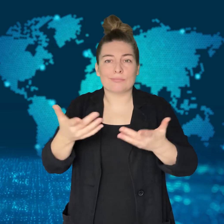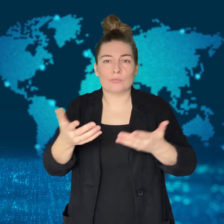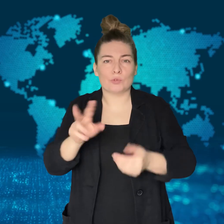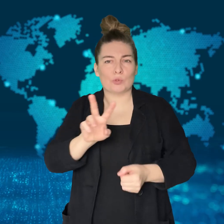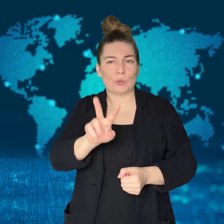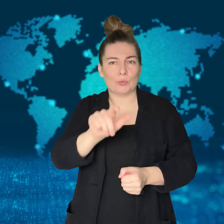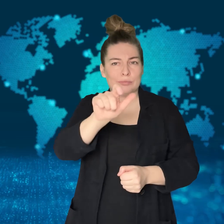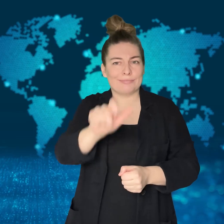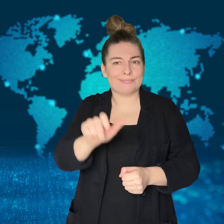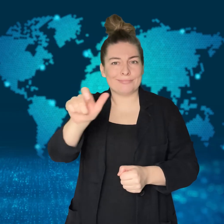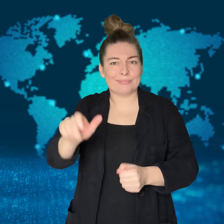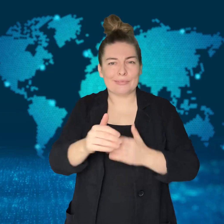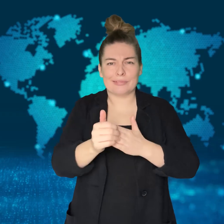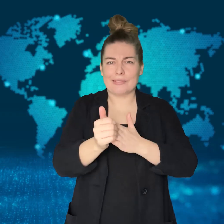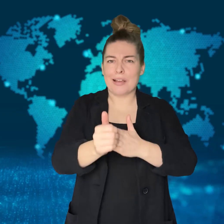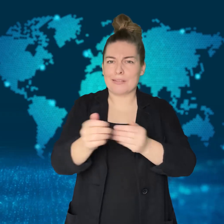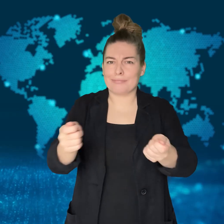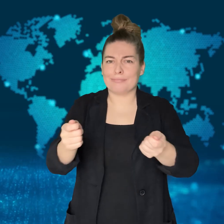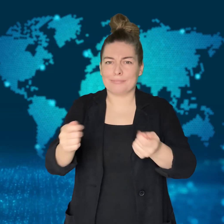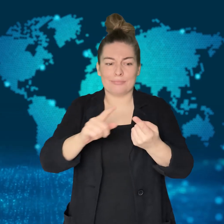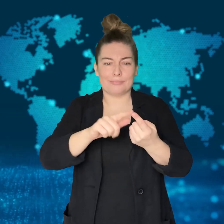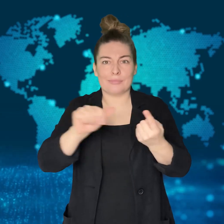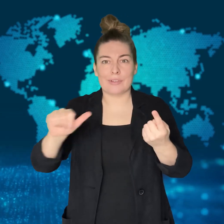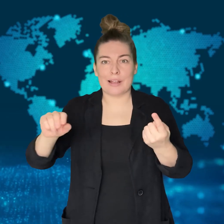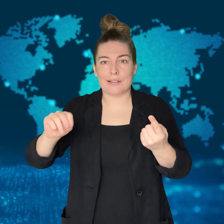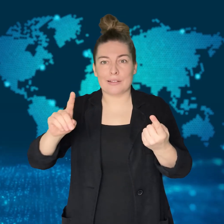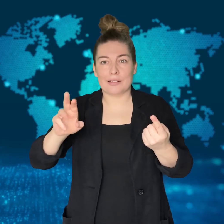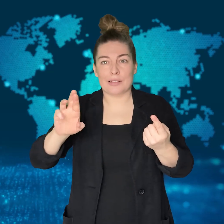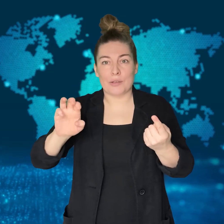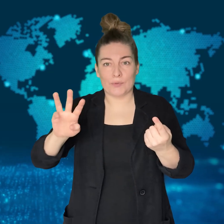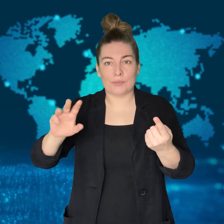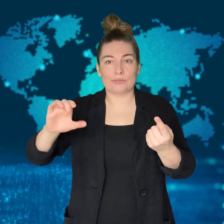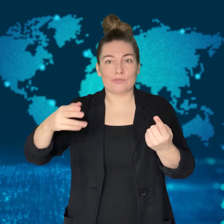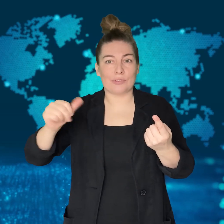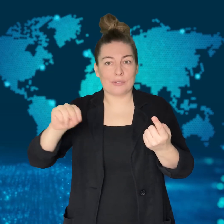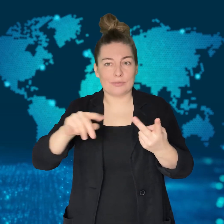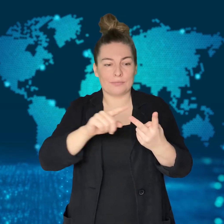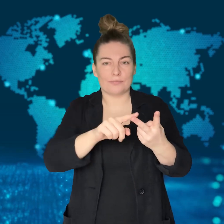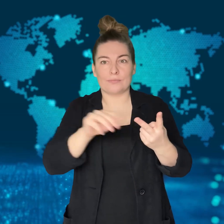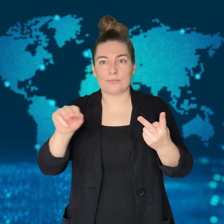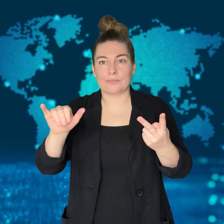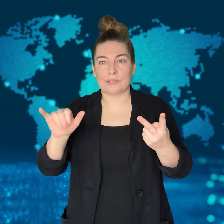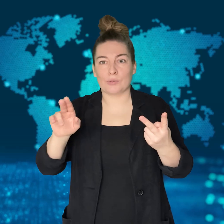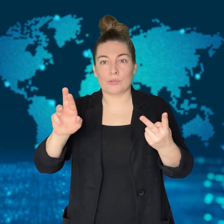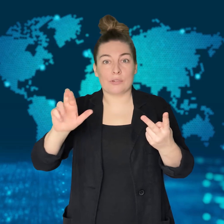Shortly after their imprisonment, the two ringleaders,